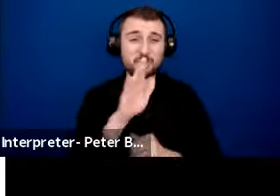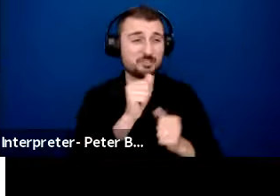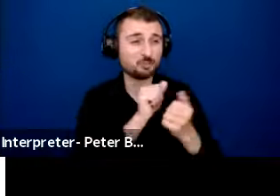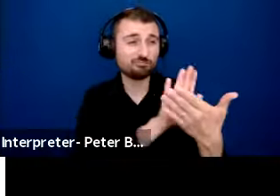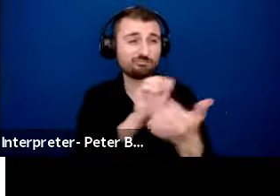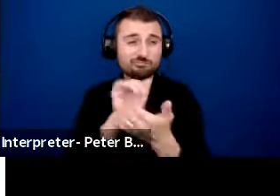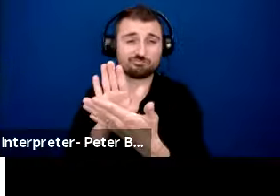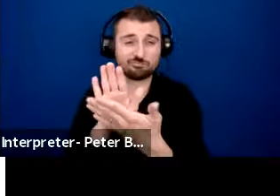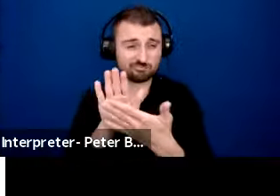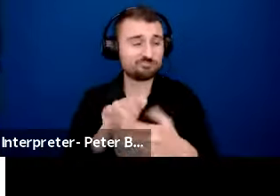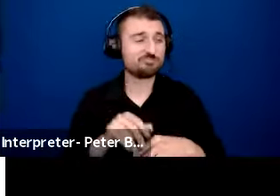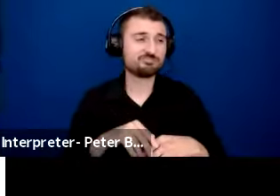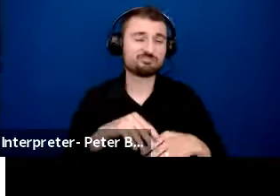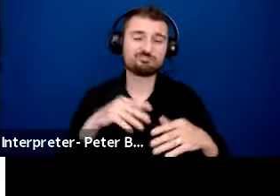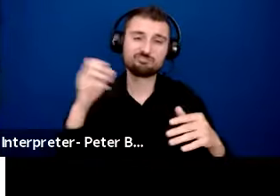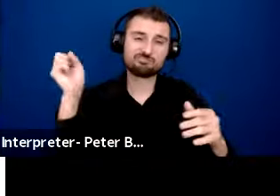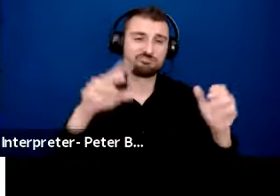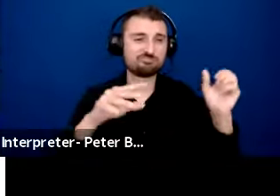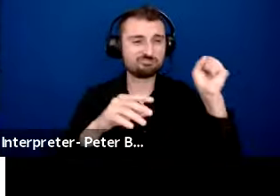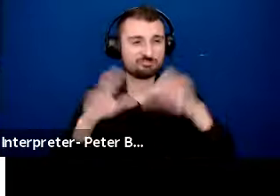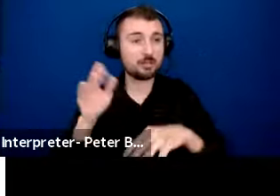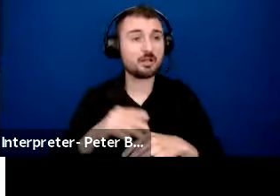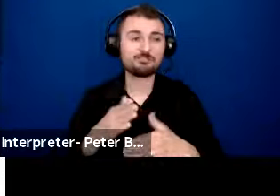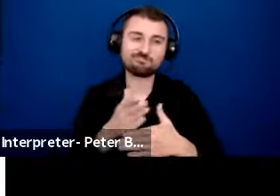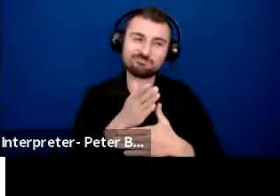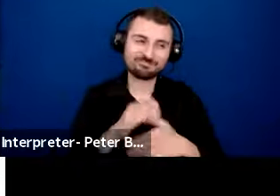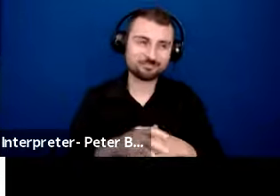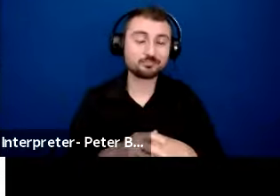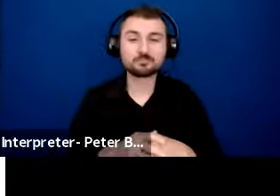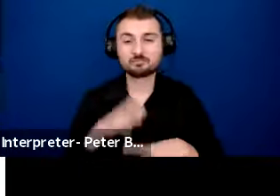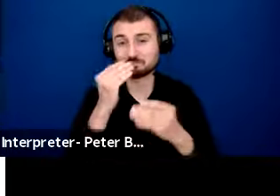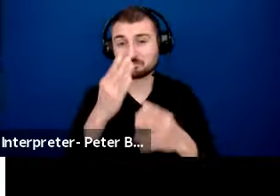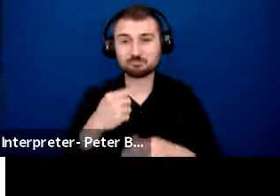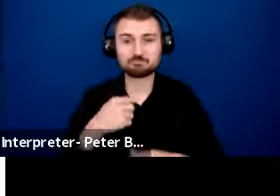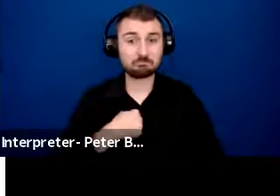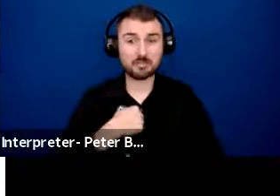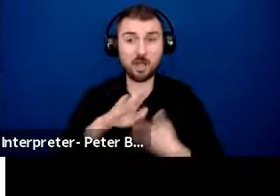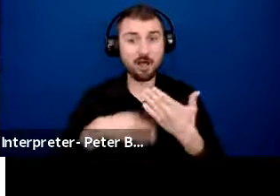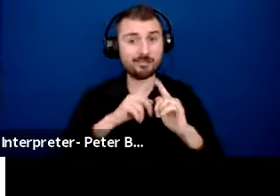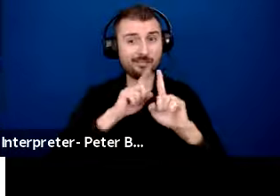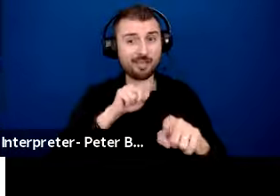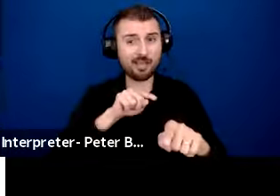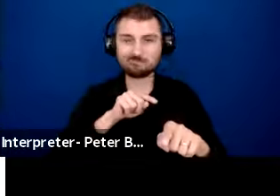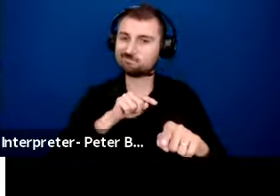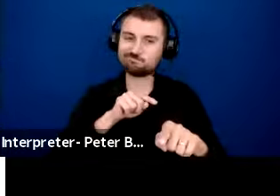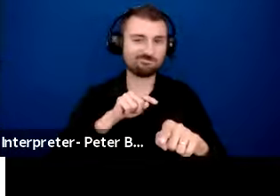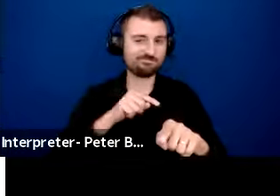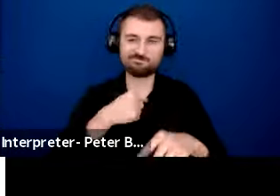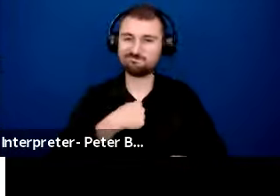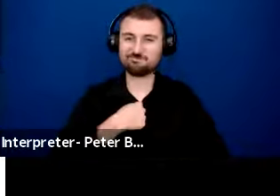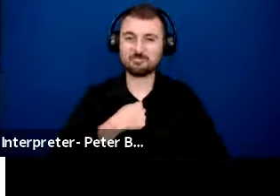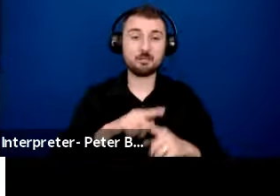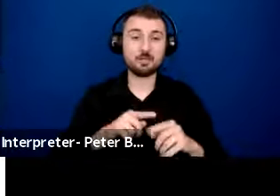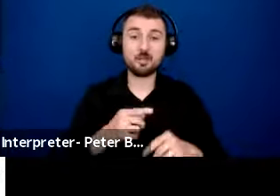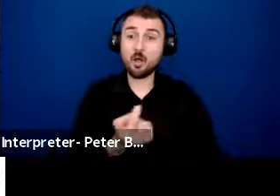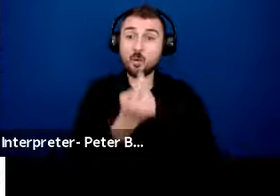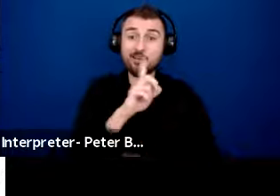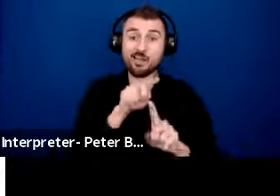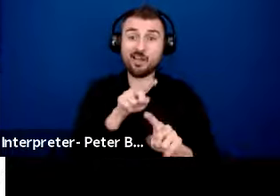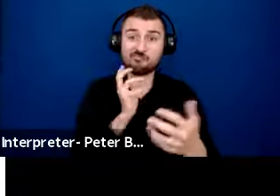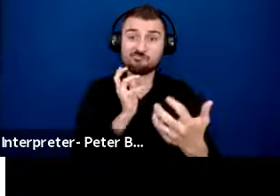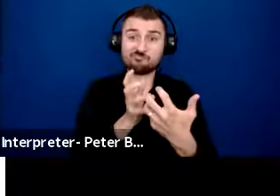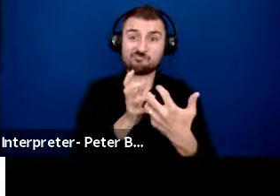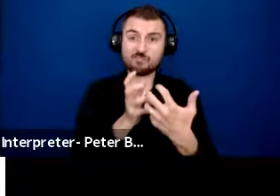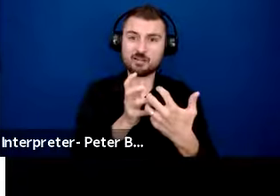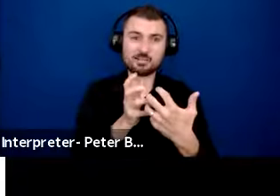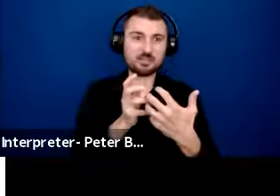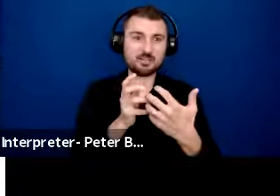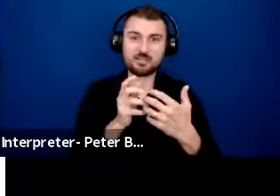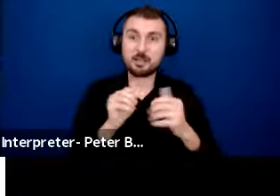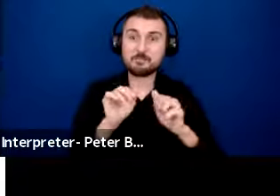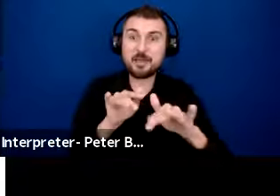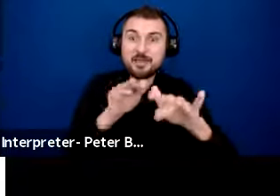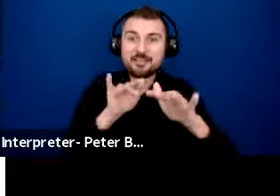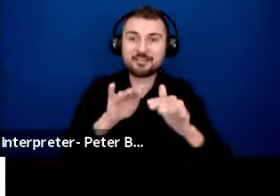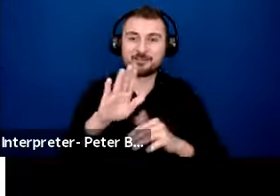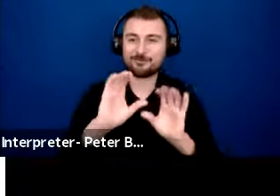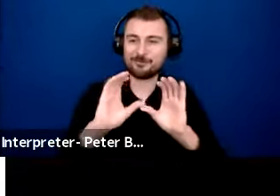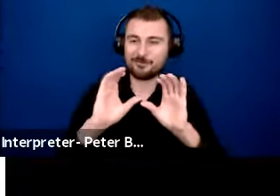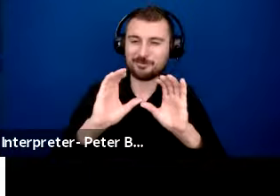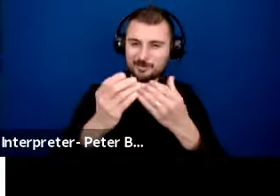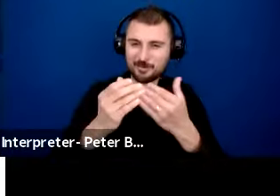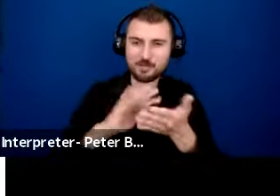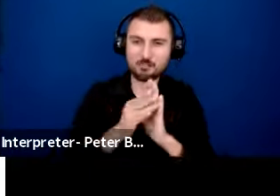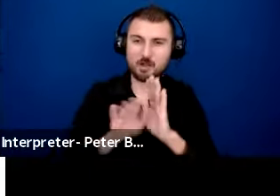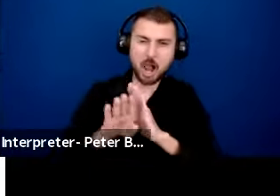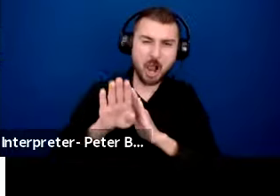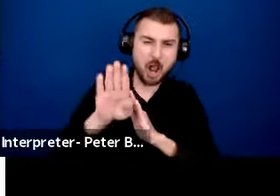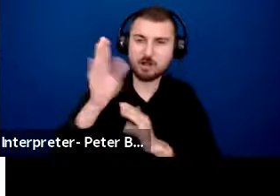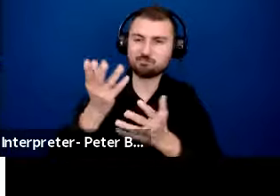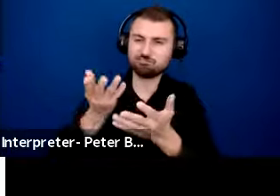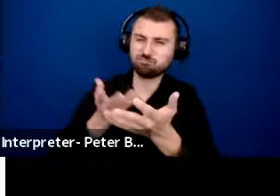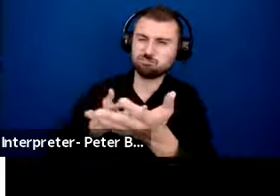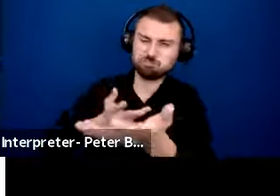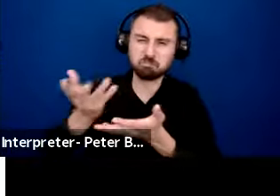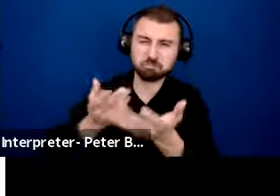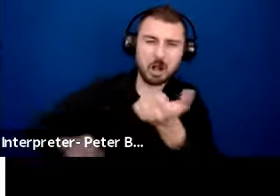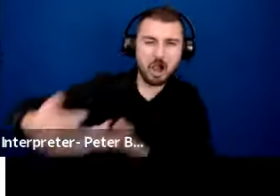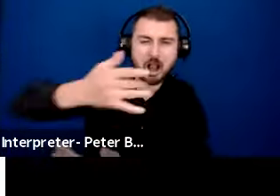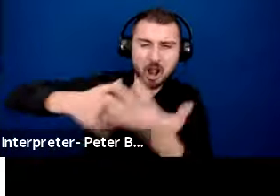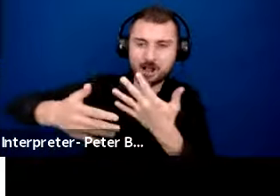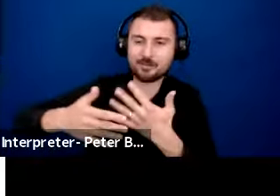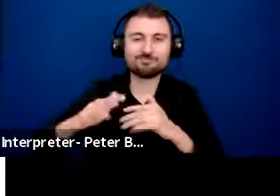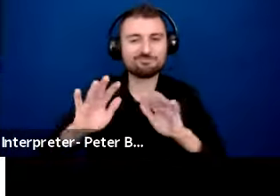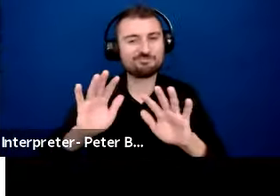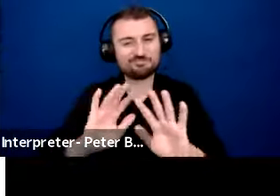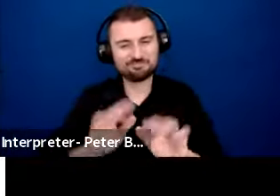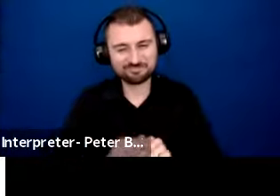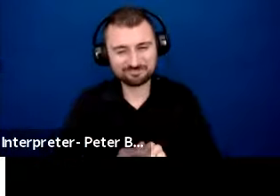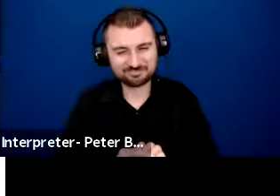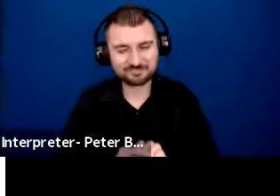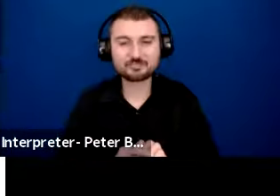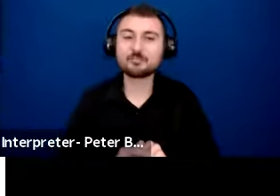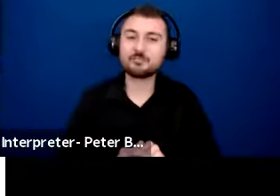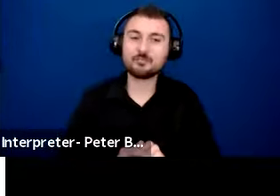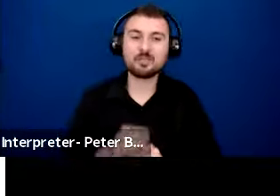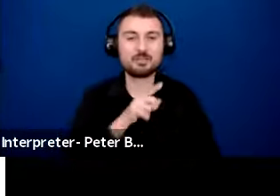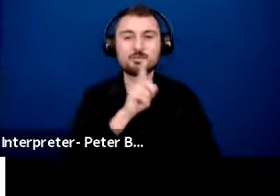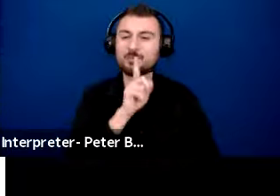We have a couple of options for that especially if you need mathematical equations or Greek symbols